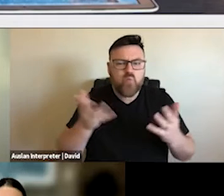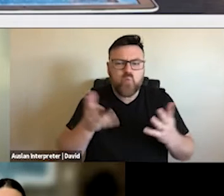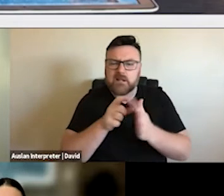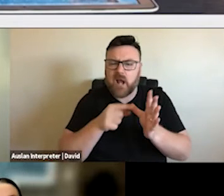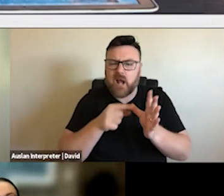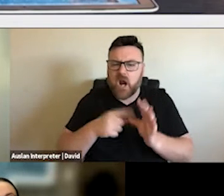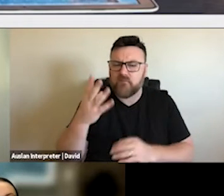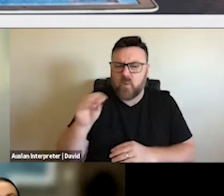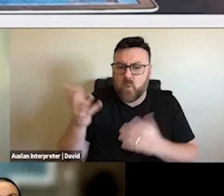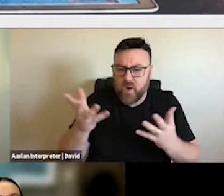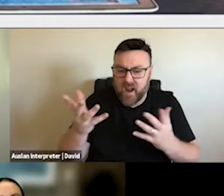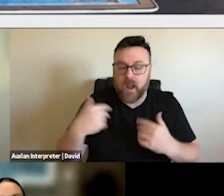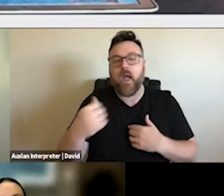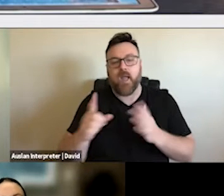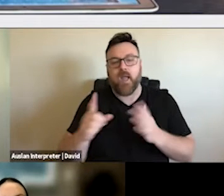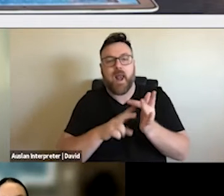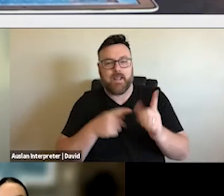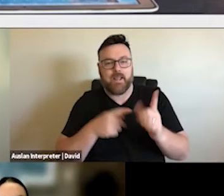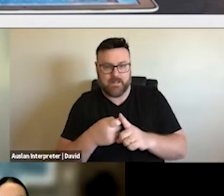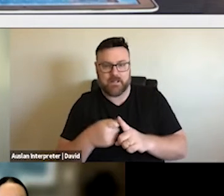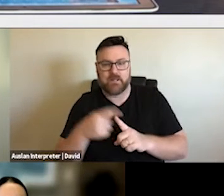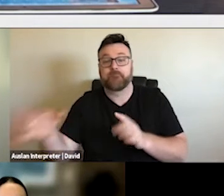The younger, my colleague, is with me today.